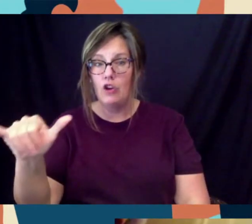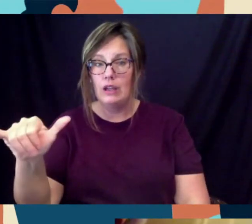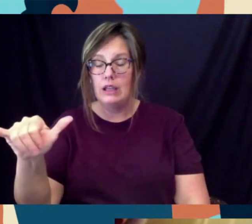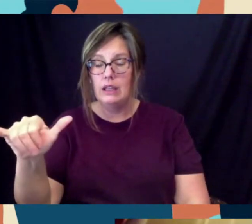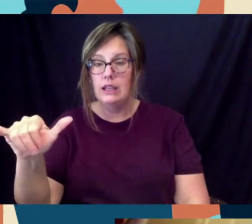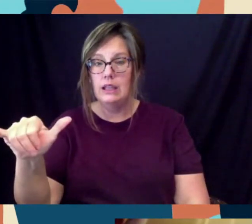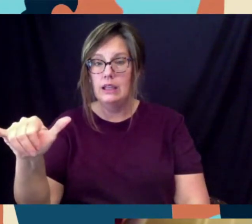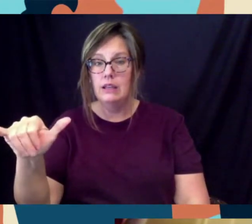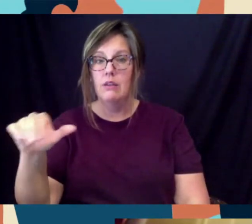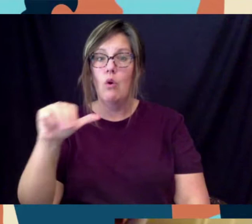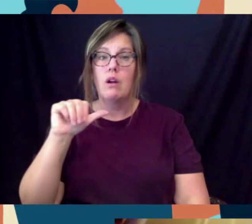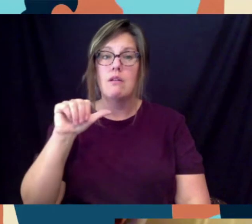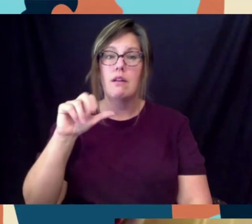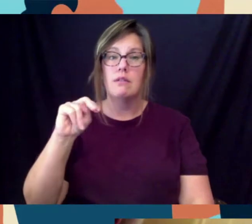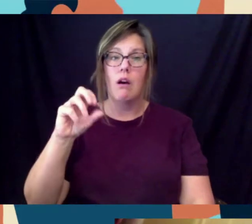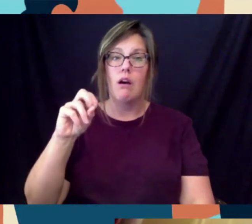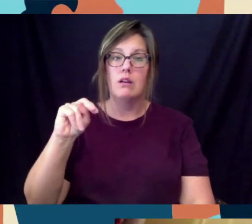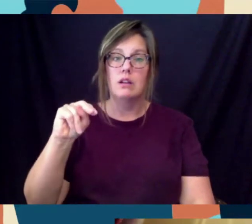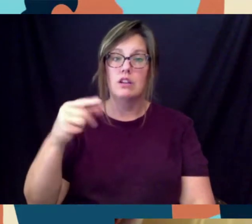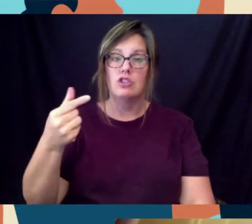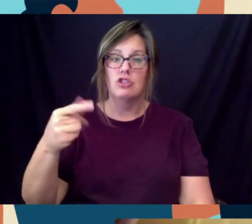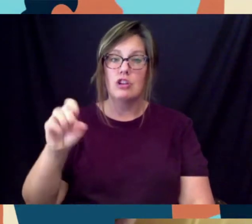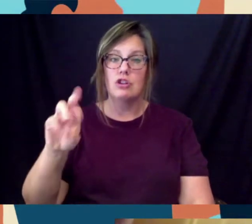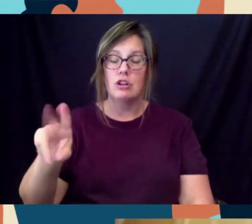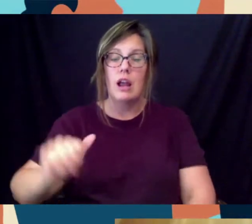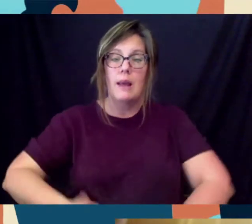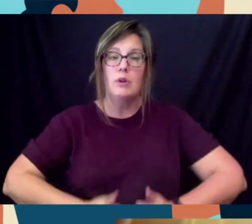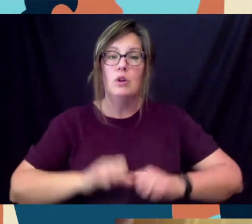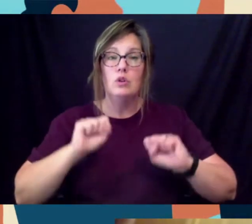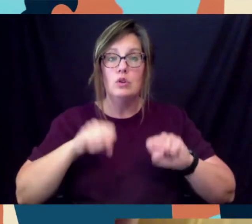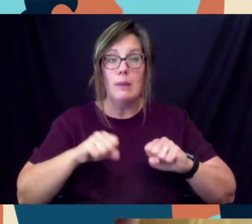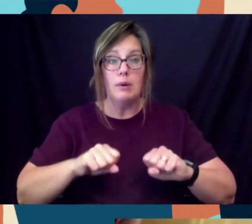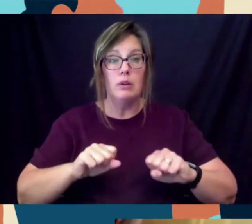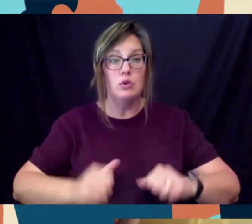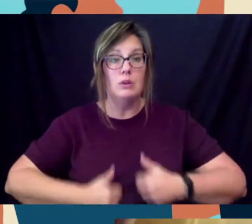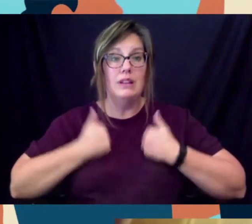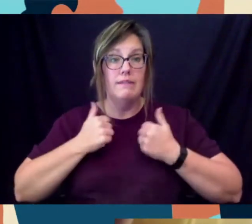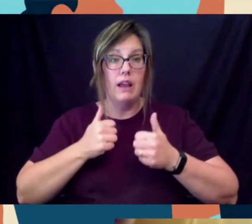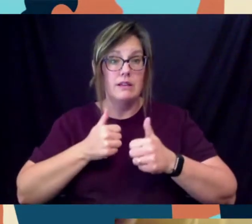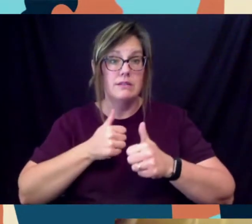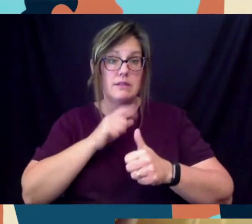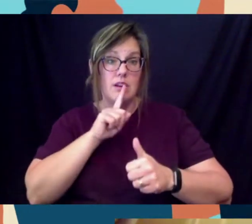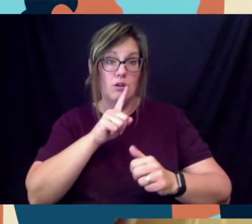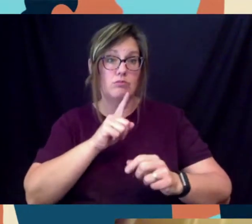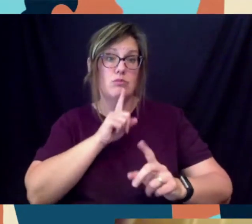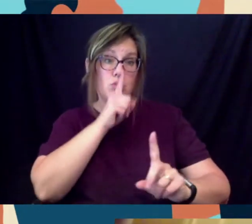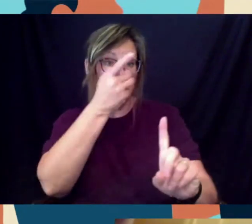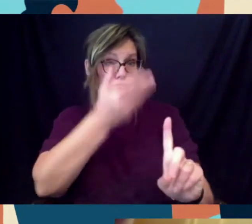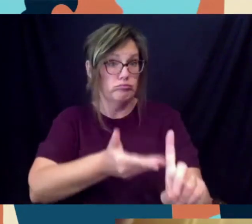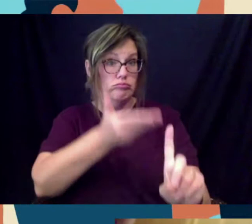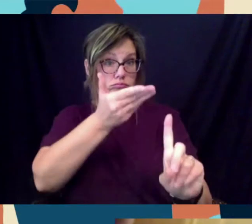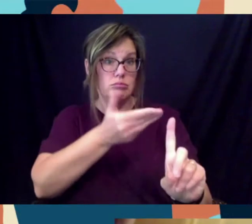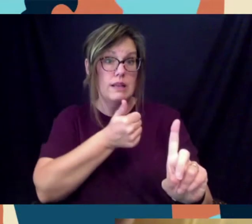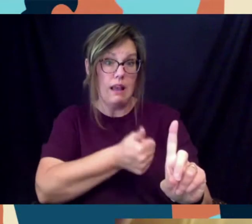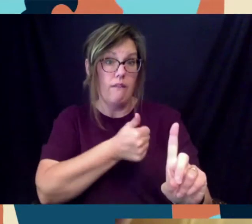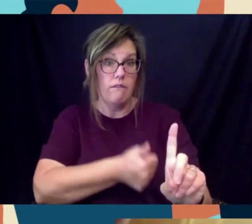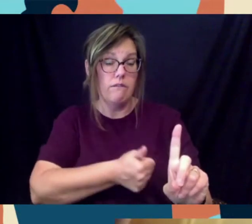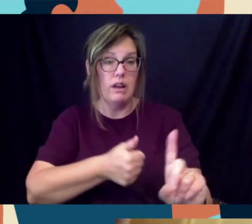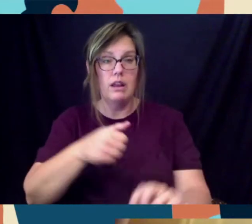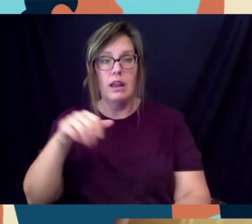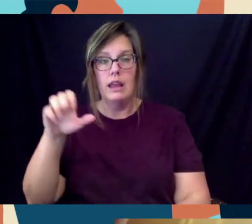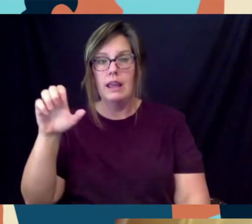are able to live as their true authentic selves um what does nb mean for those who don't know